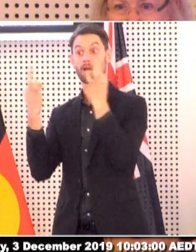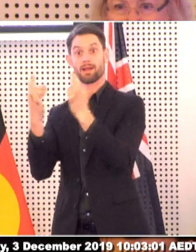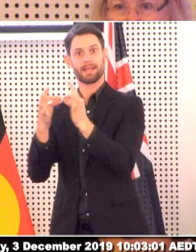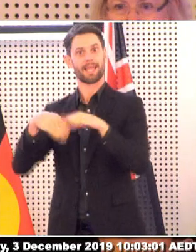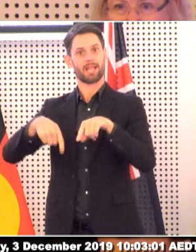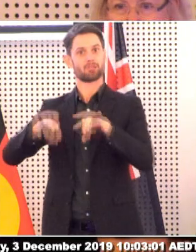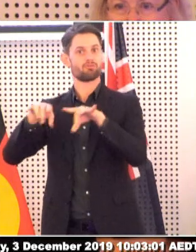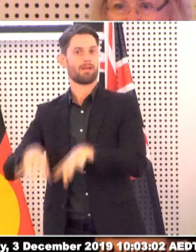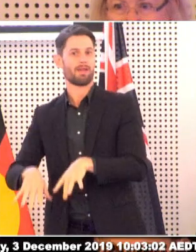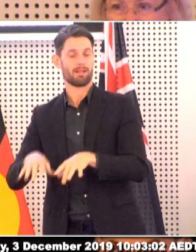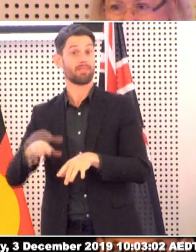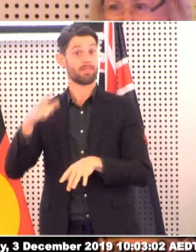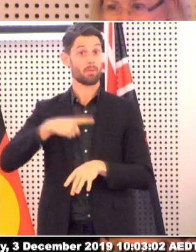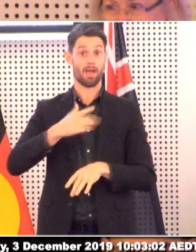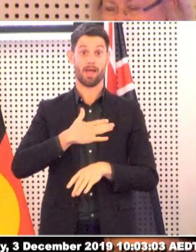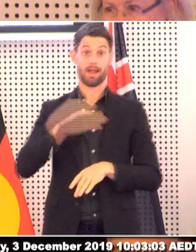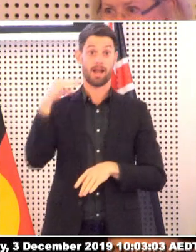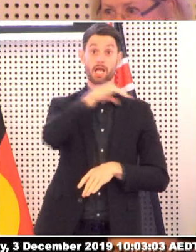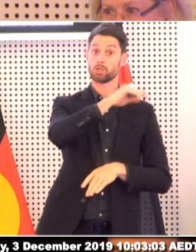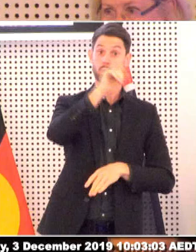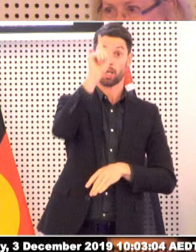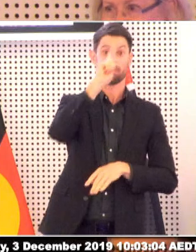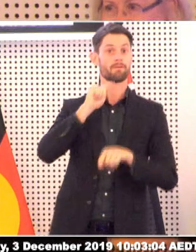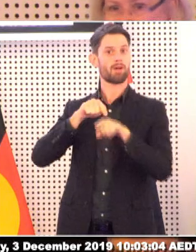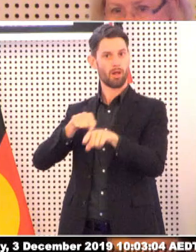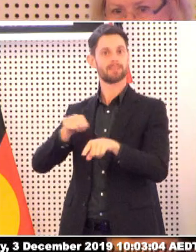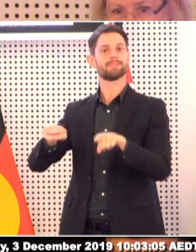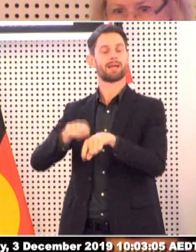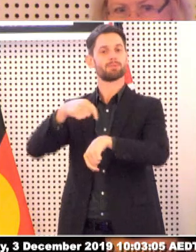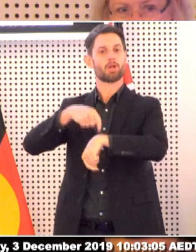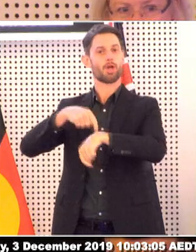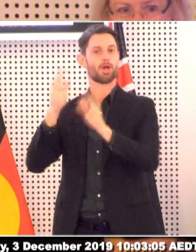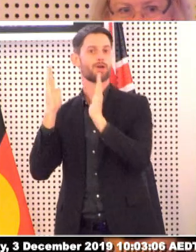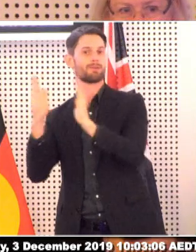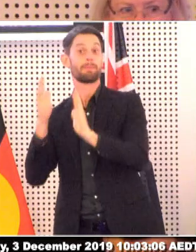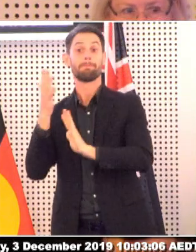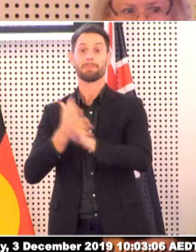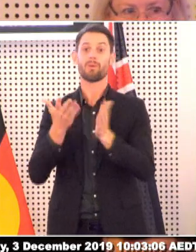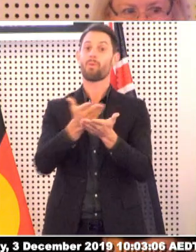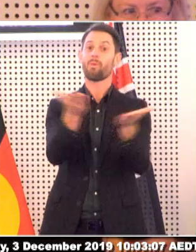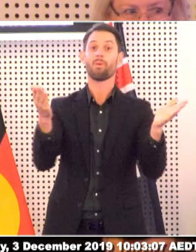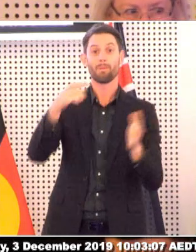We will take the lunch break today in time to allow people to be free between 1 pm